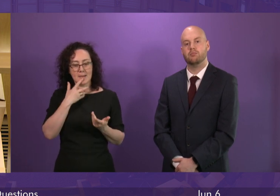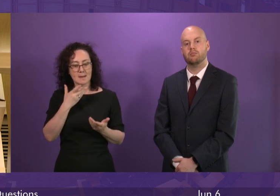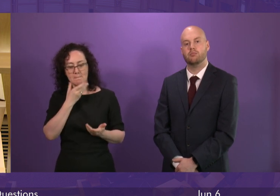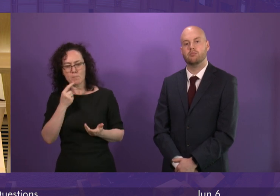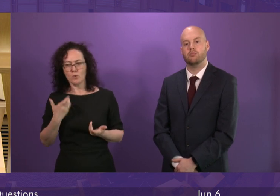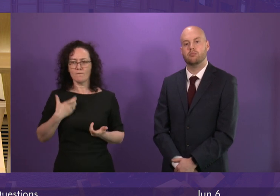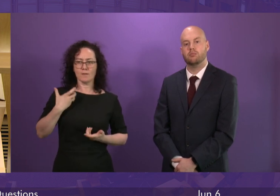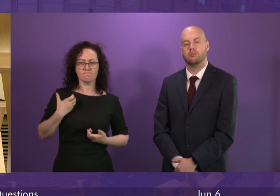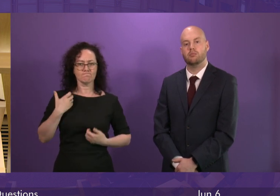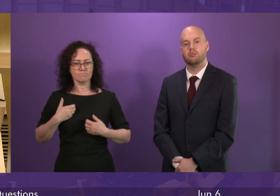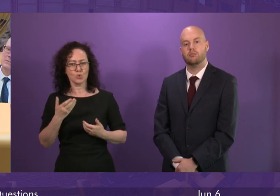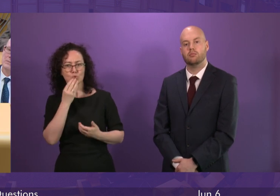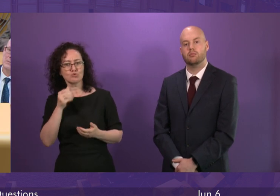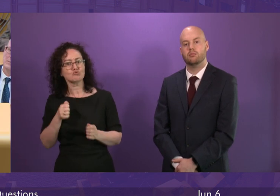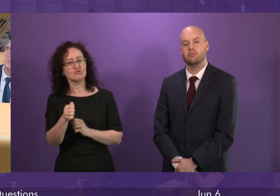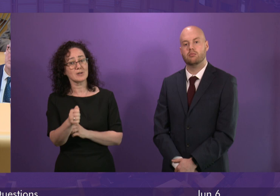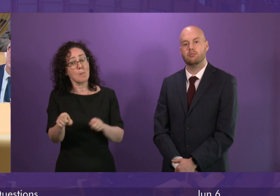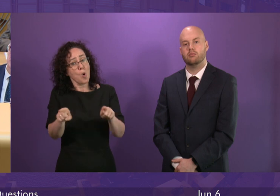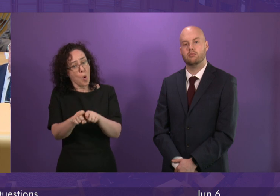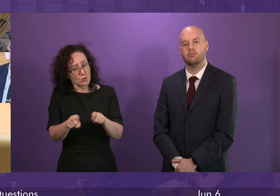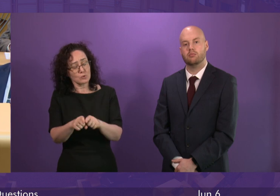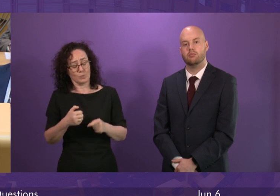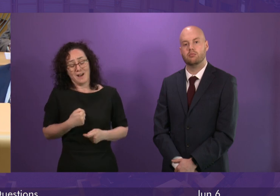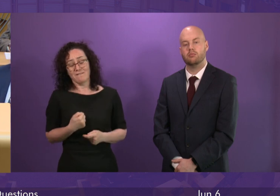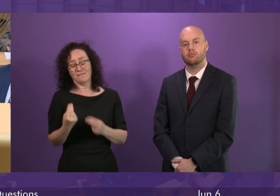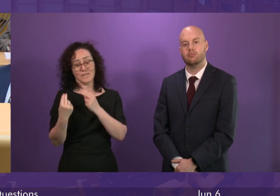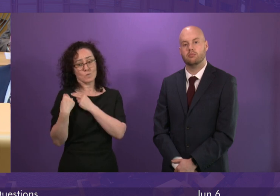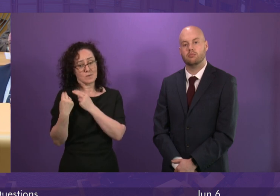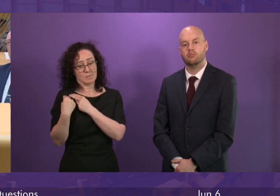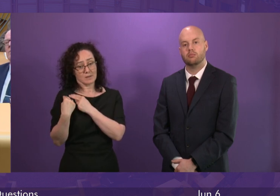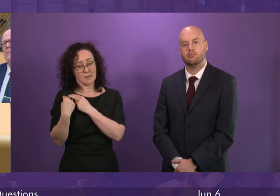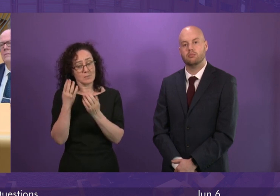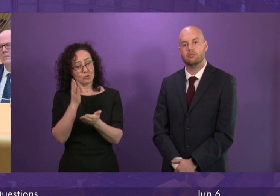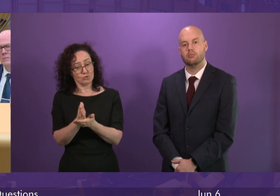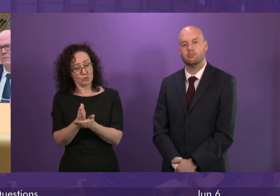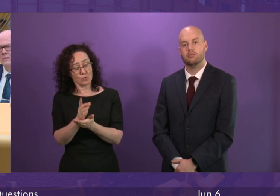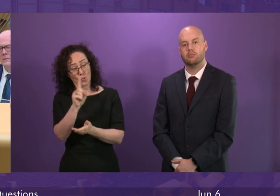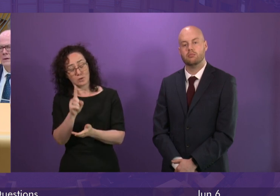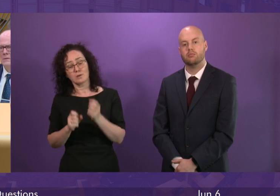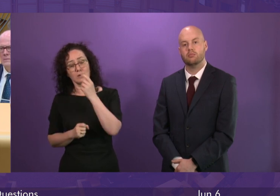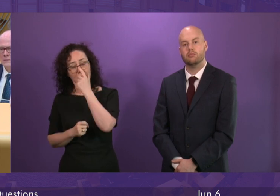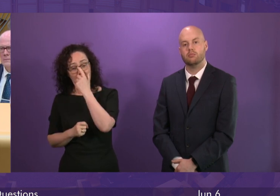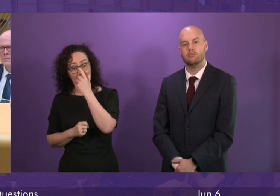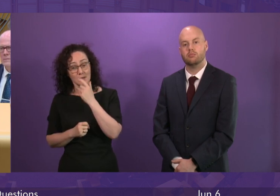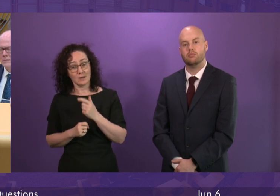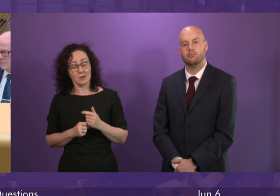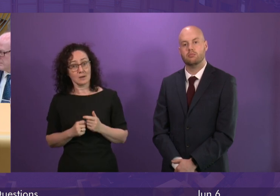we have wider obligations to ensure that, in every respect, we equip the country with the connectivity that is required. The